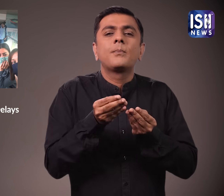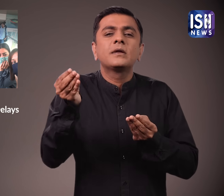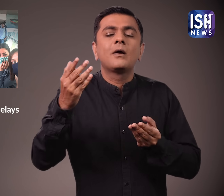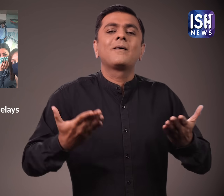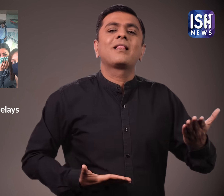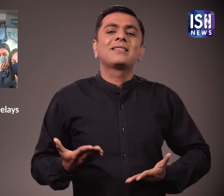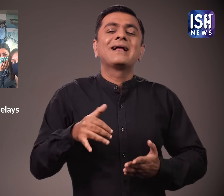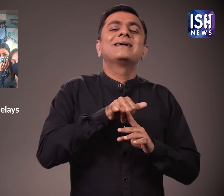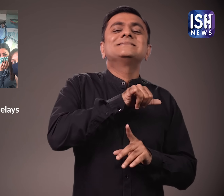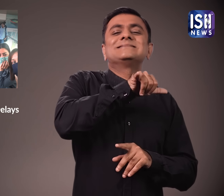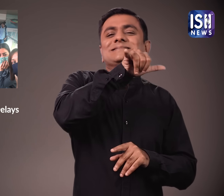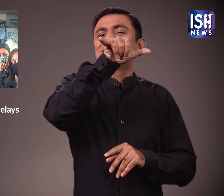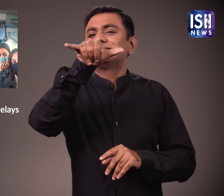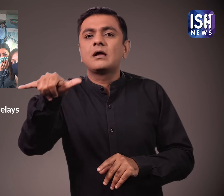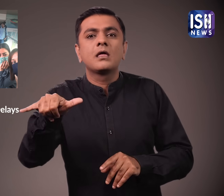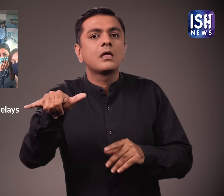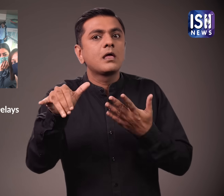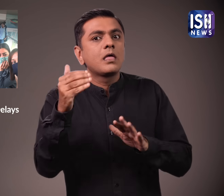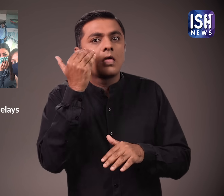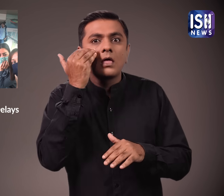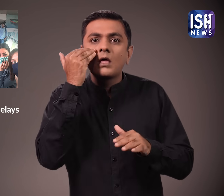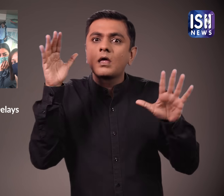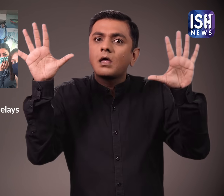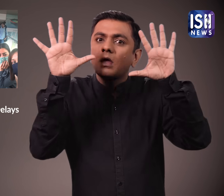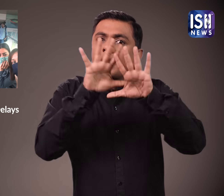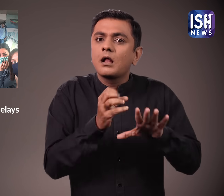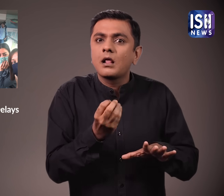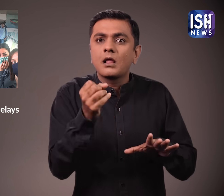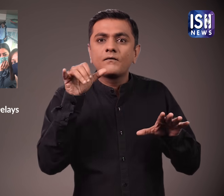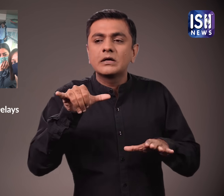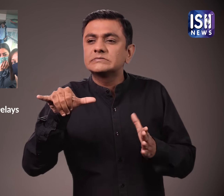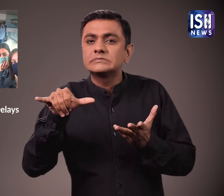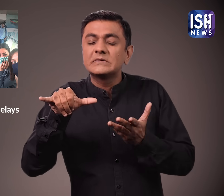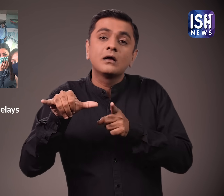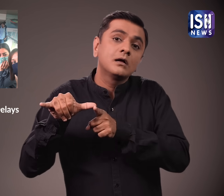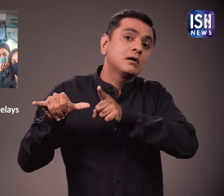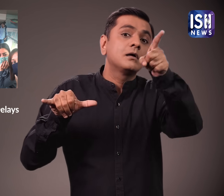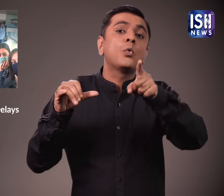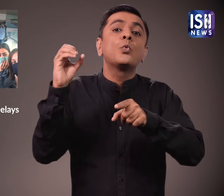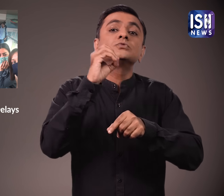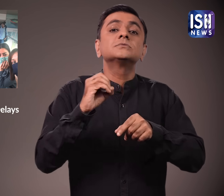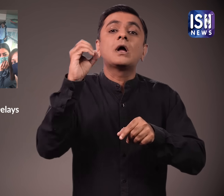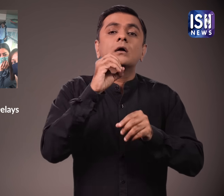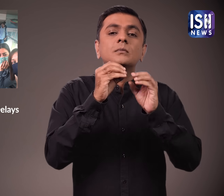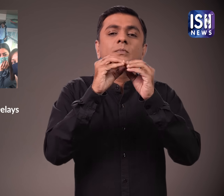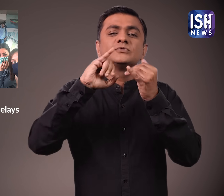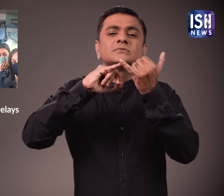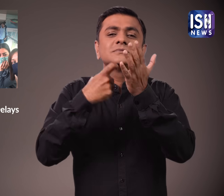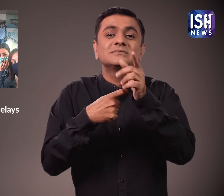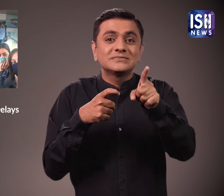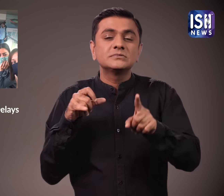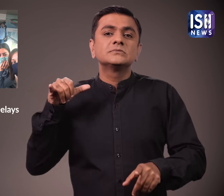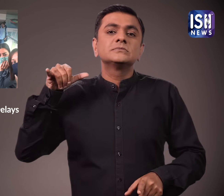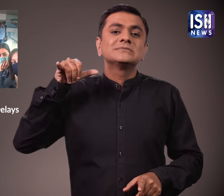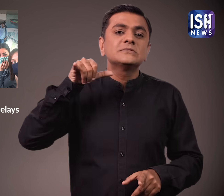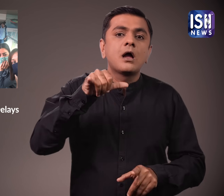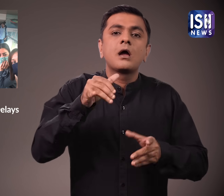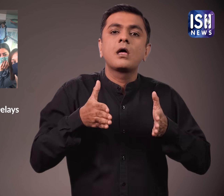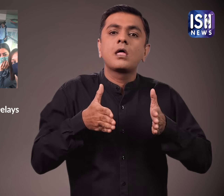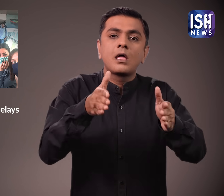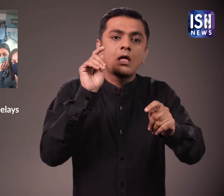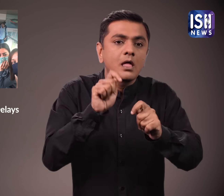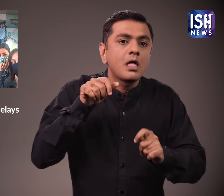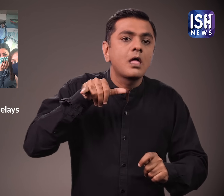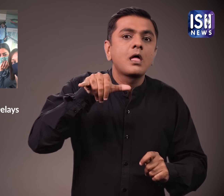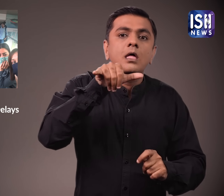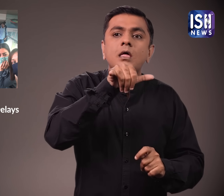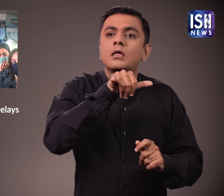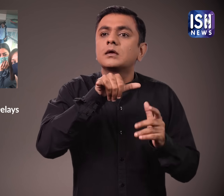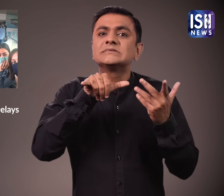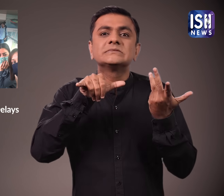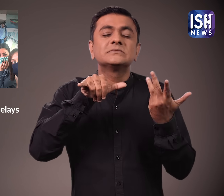The flight could not land at the nearby Kolkata airport due to low visibility and the runway closure at Odisha's Bhubaneswar airport.